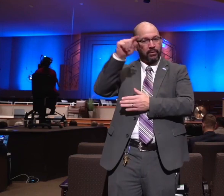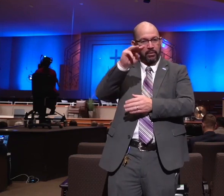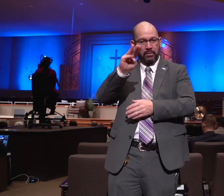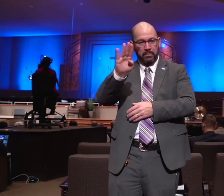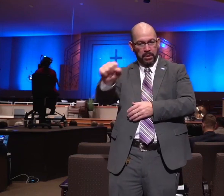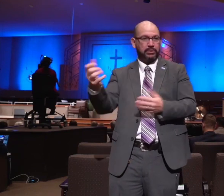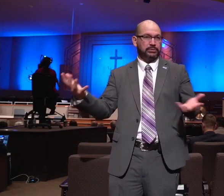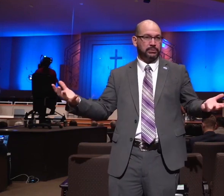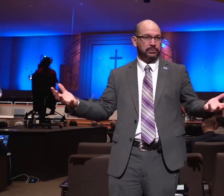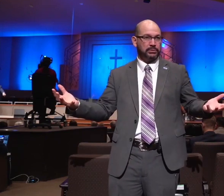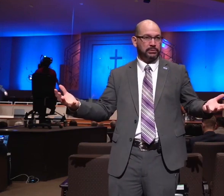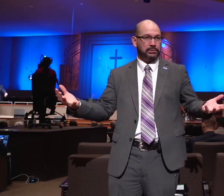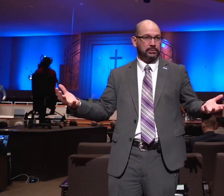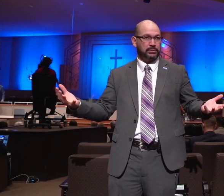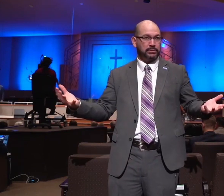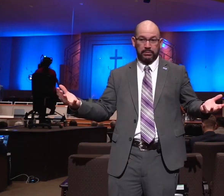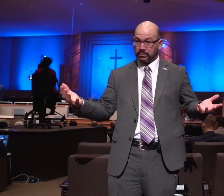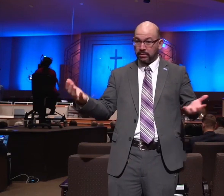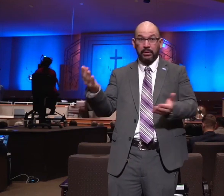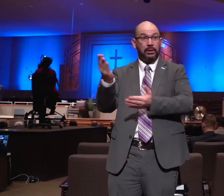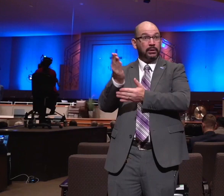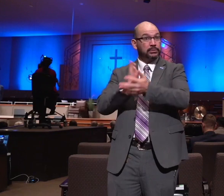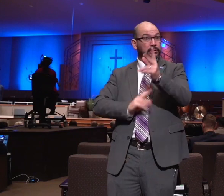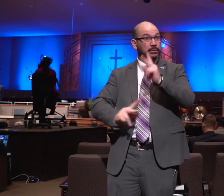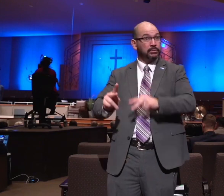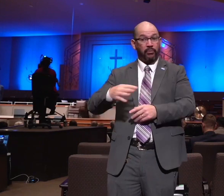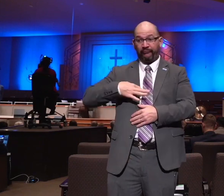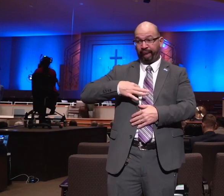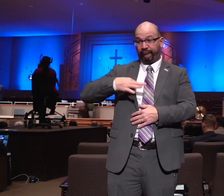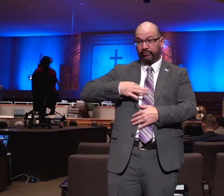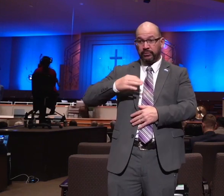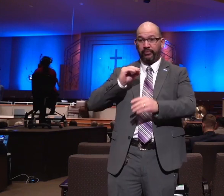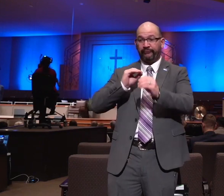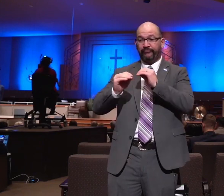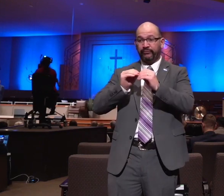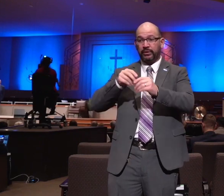asked them you'd just see him out there